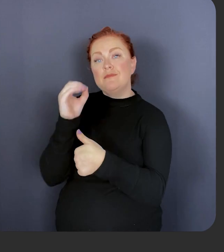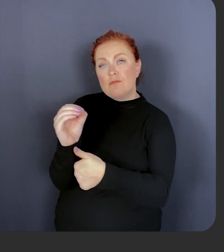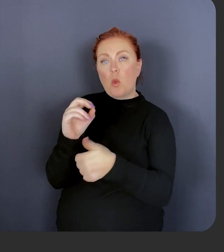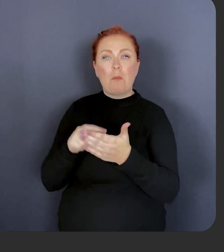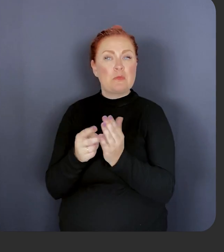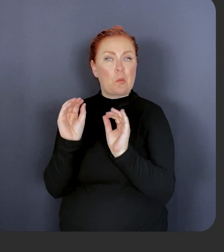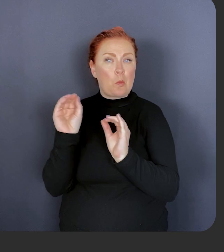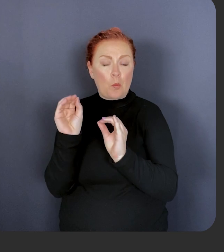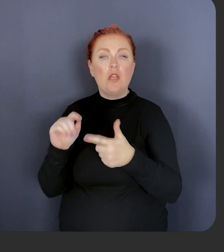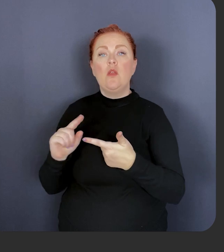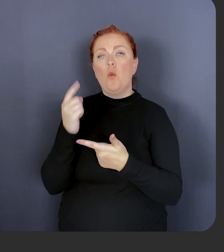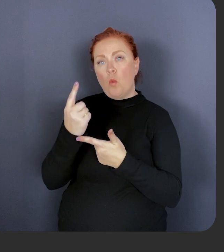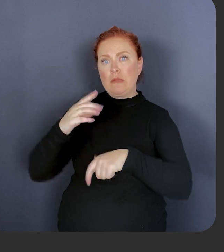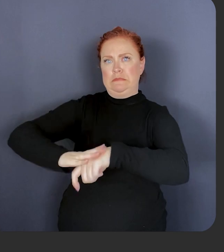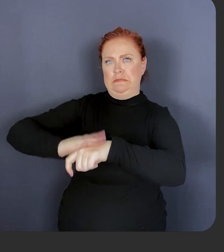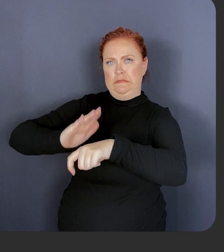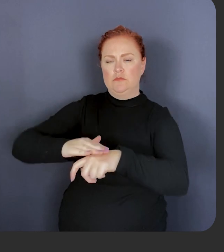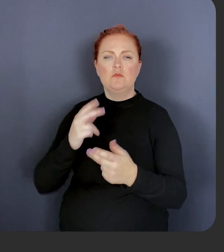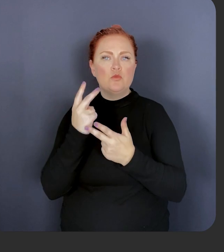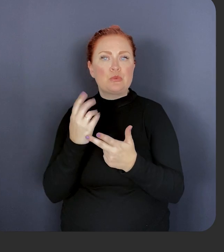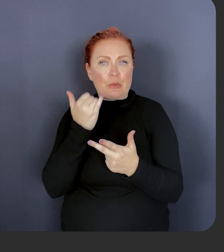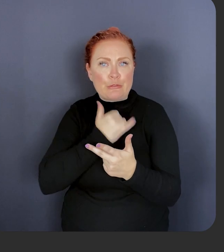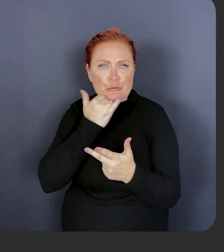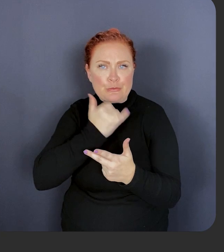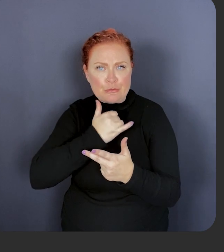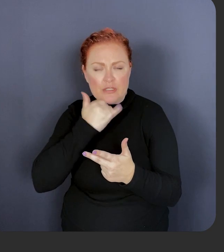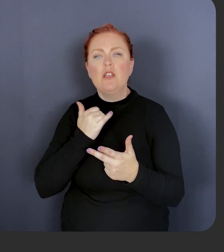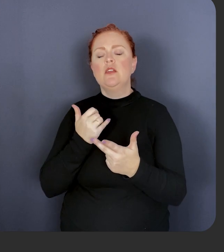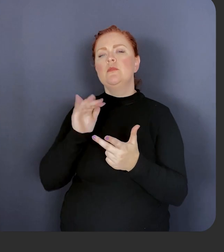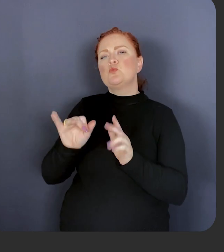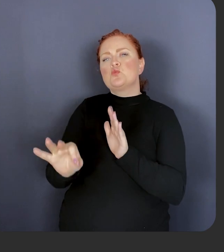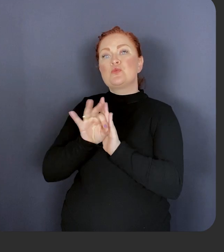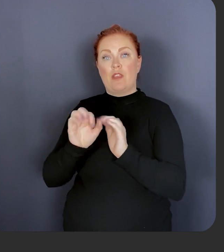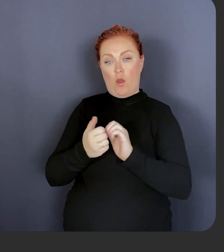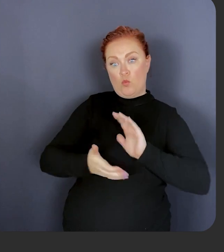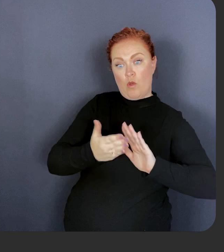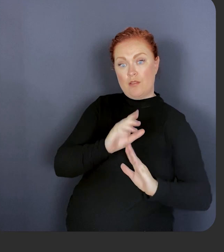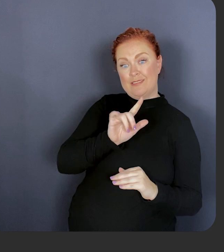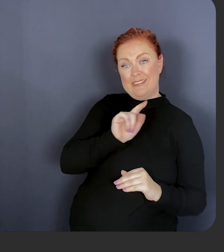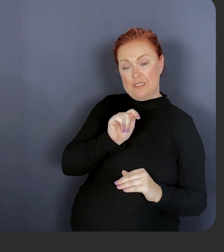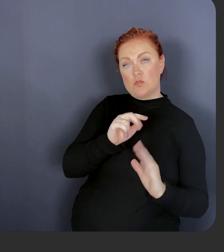being nothing, 1 being a warning, and 2 being an error. And that's choosing how, when I run my lint rules,